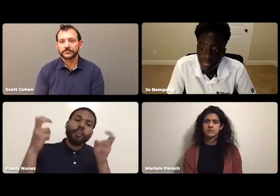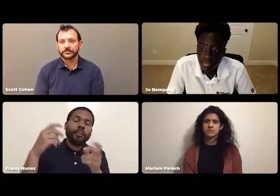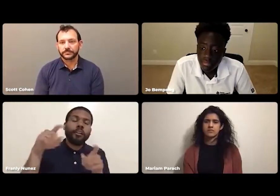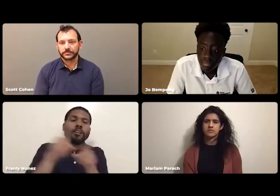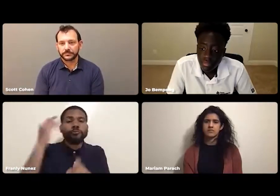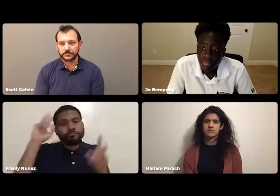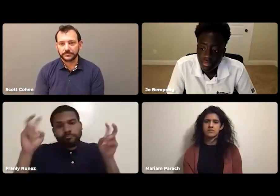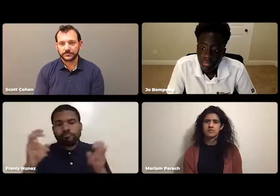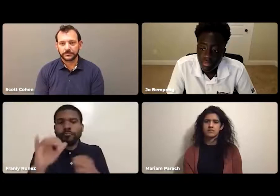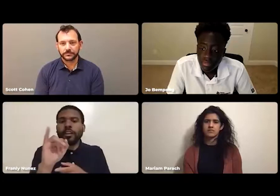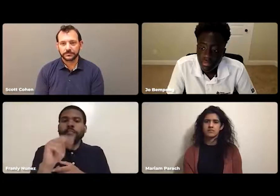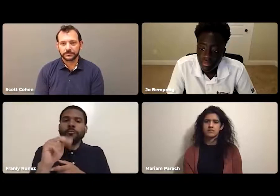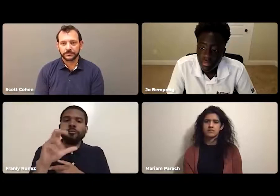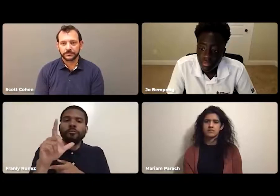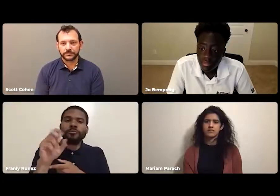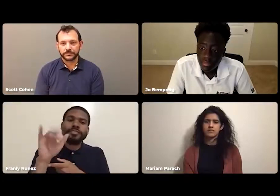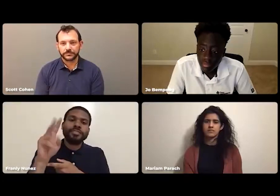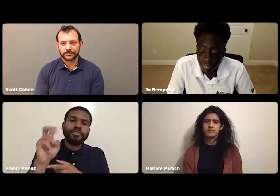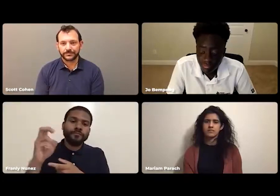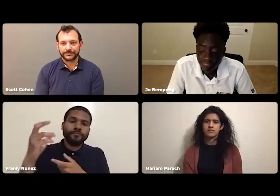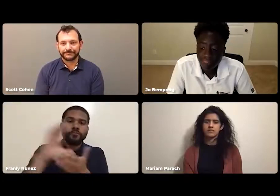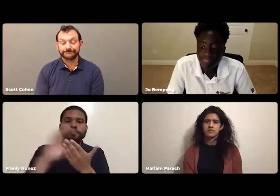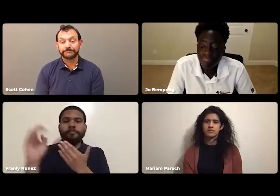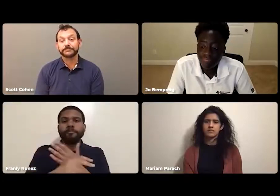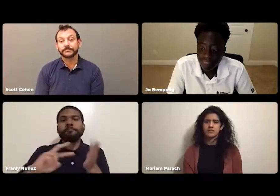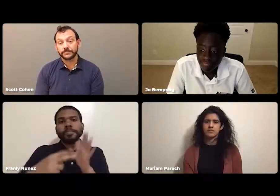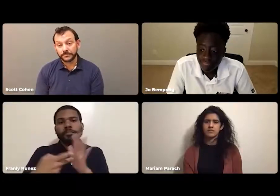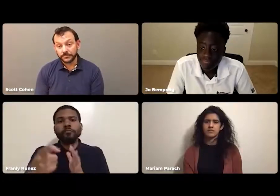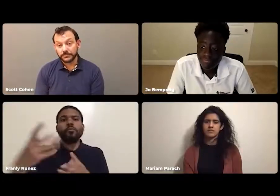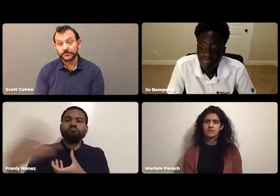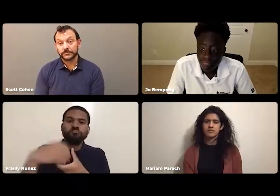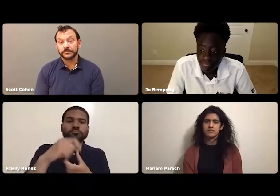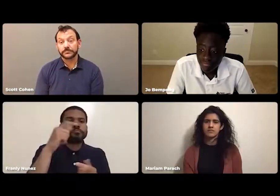That's what I mean when I say the system needs an overhaul.